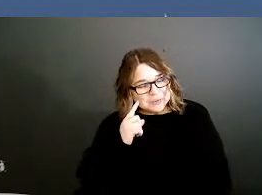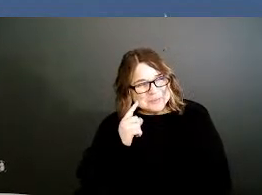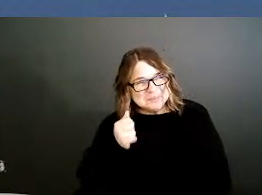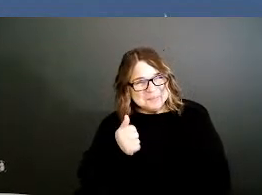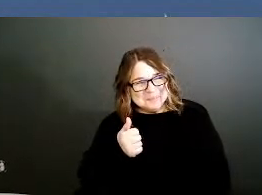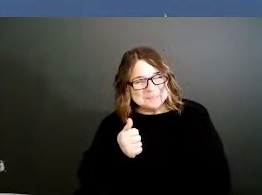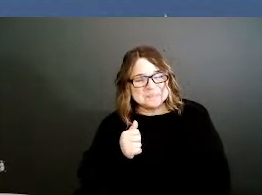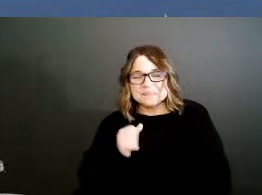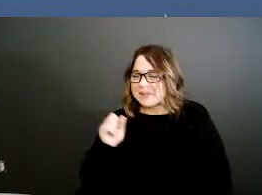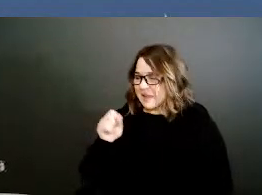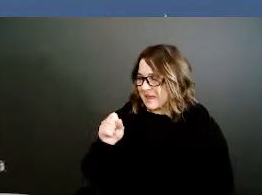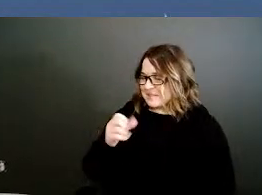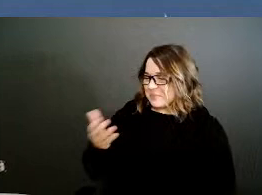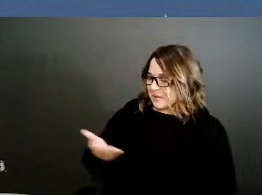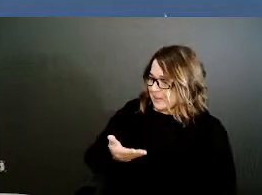I'M COUNCIL MEMBER-ELECT, I CURRENTLY RESIDE IN WARD 2.